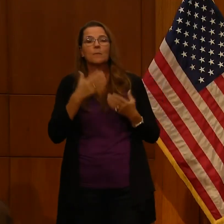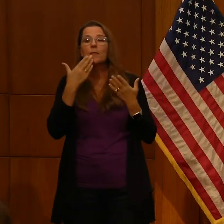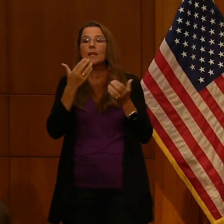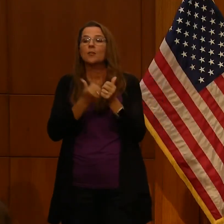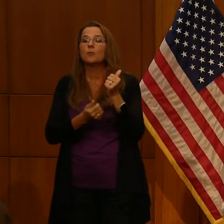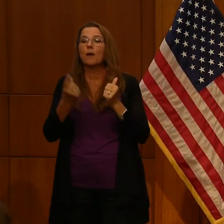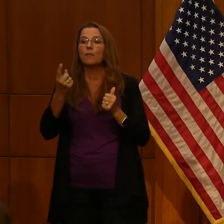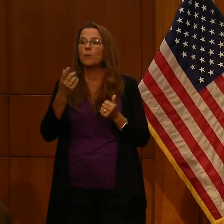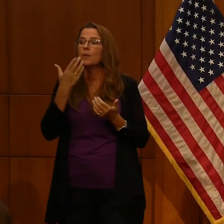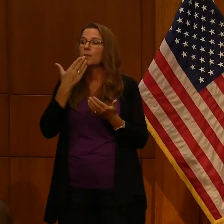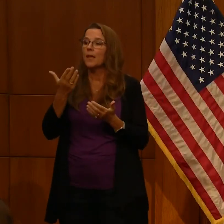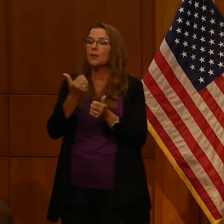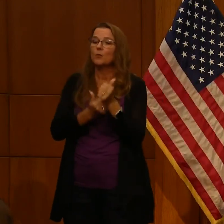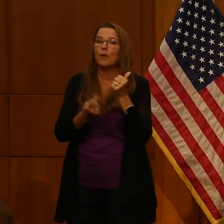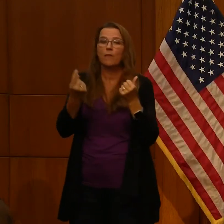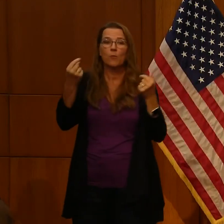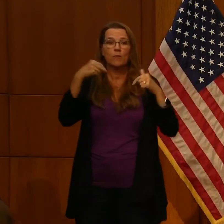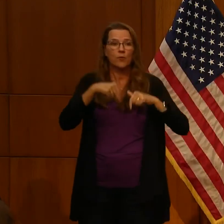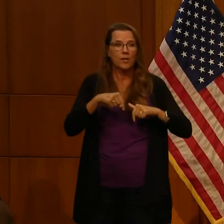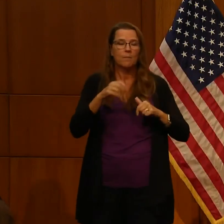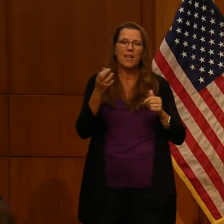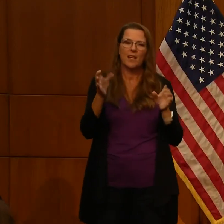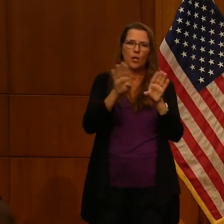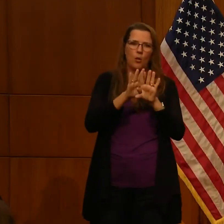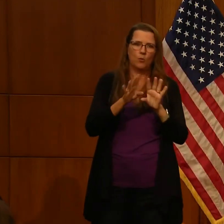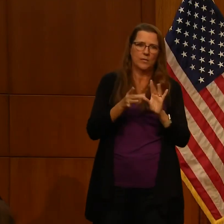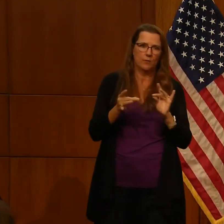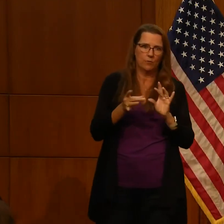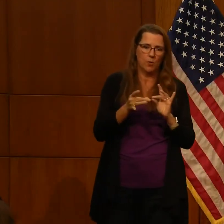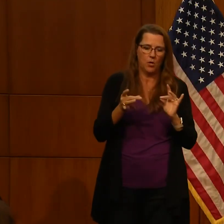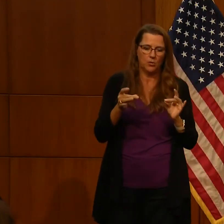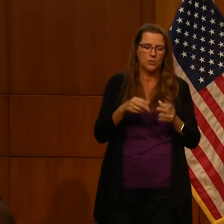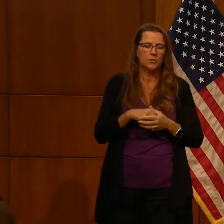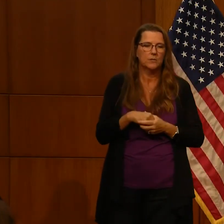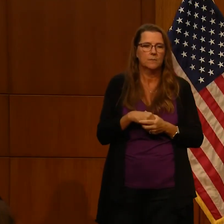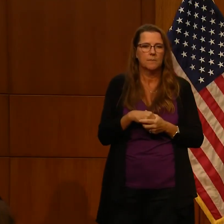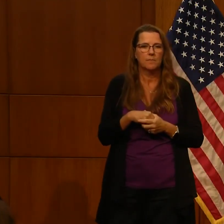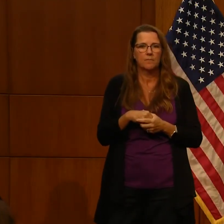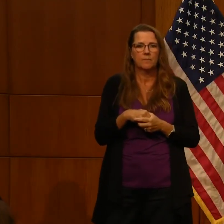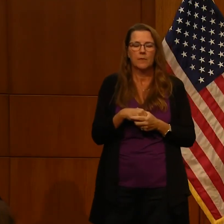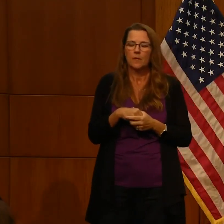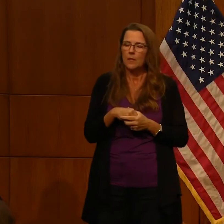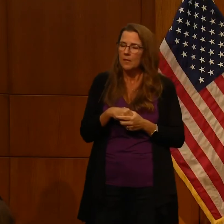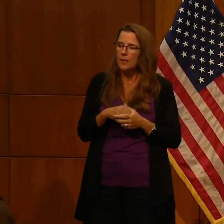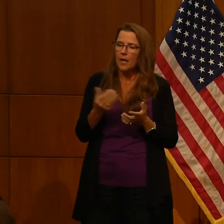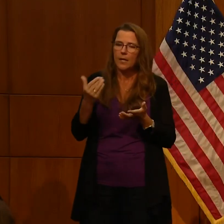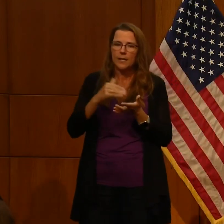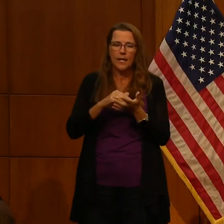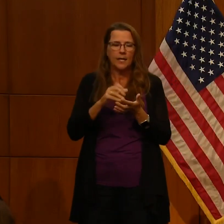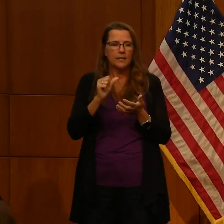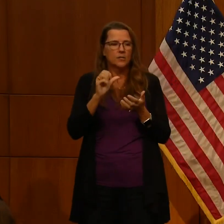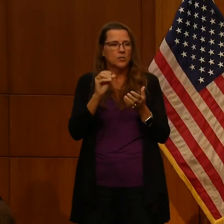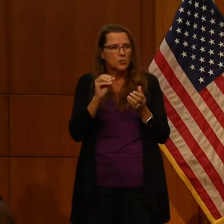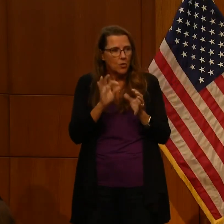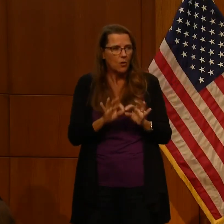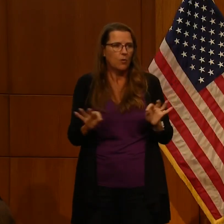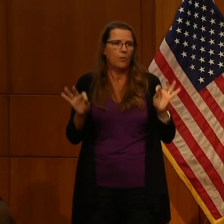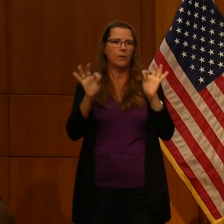YEP. THANK YOU ALL FOR BEING